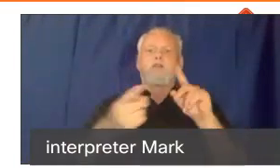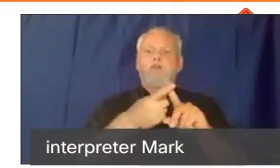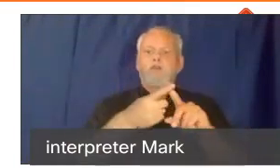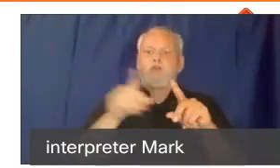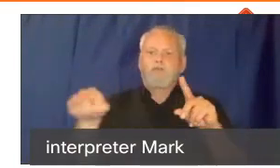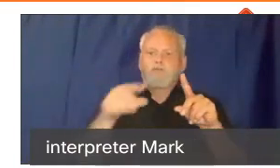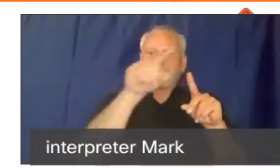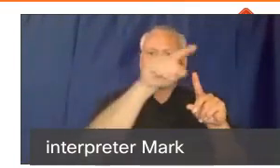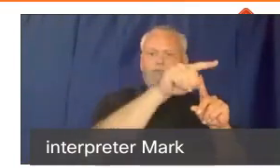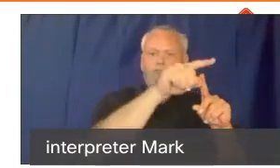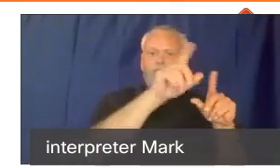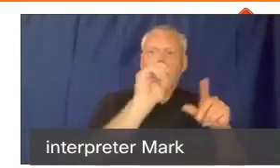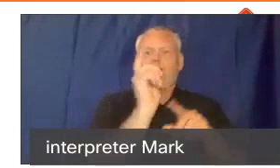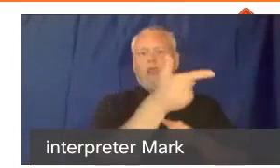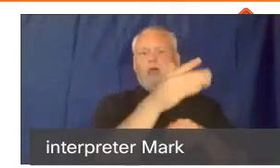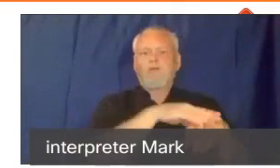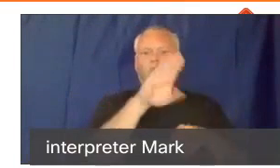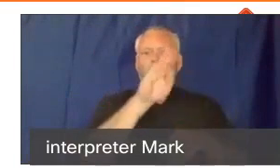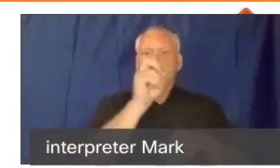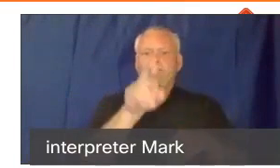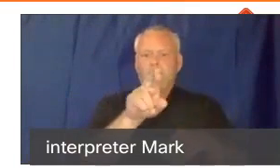And they left on when we get clarity will be like.